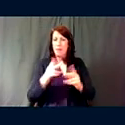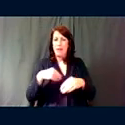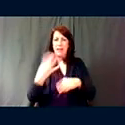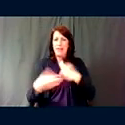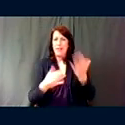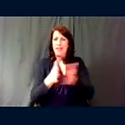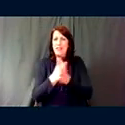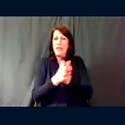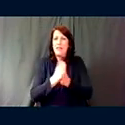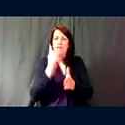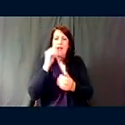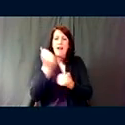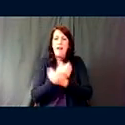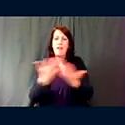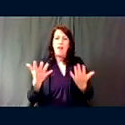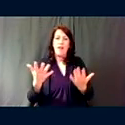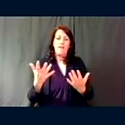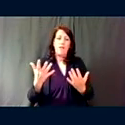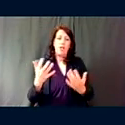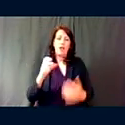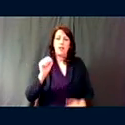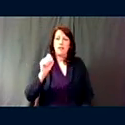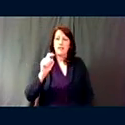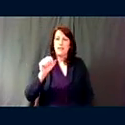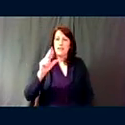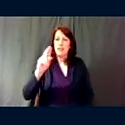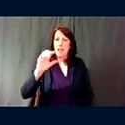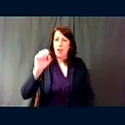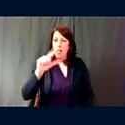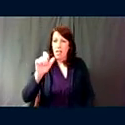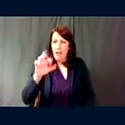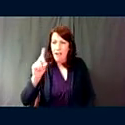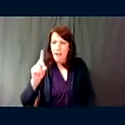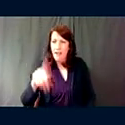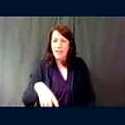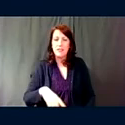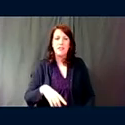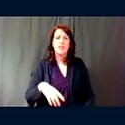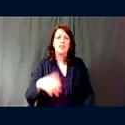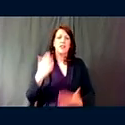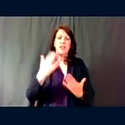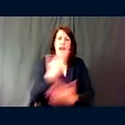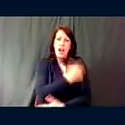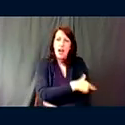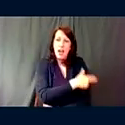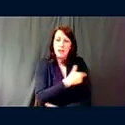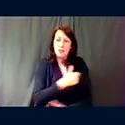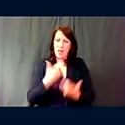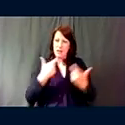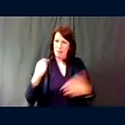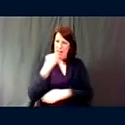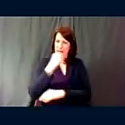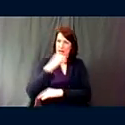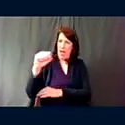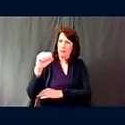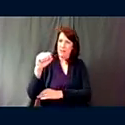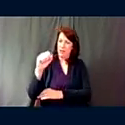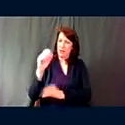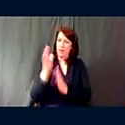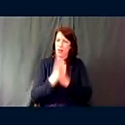INCENTIVES, EVERYBODY GETS INCENTIVES TO DO EVERYTHING, TO GET STERILIZED, TO DELIVER IN HOSPITAL, THERE WAS THIS BIG